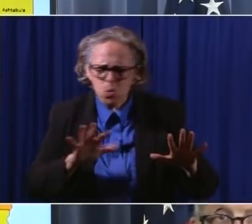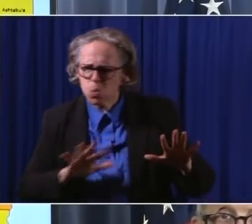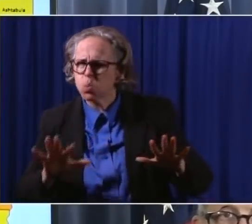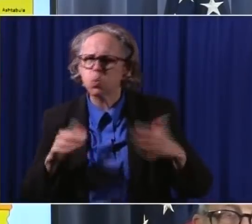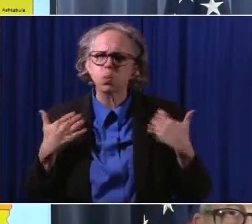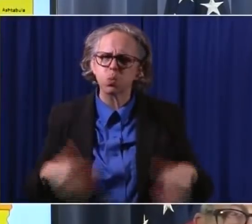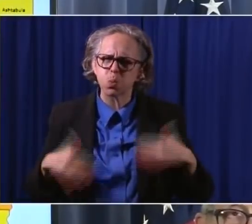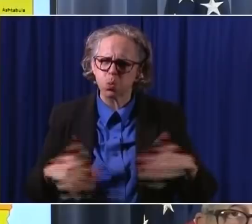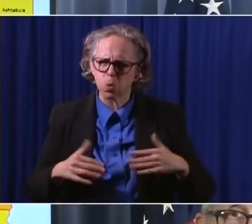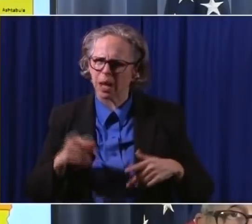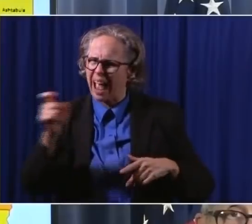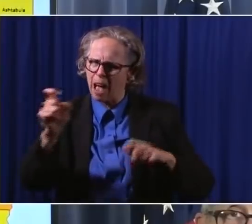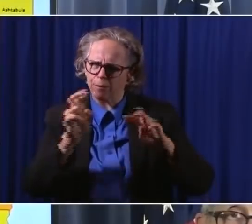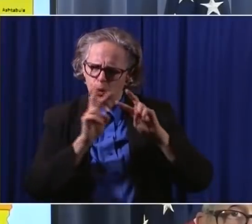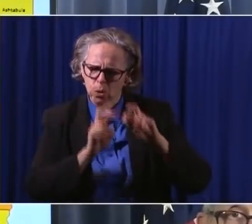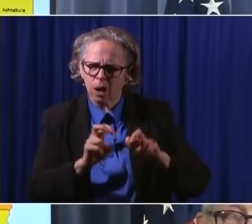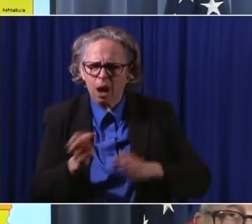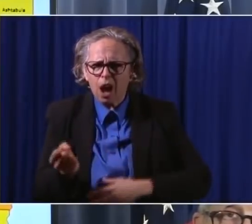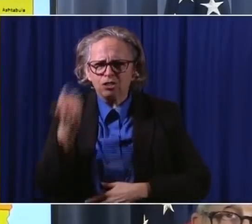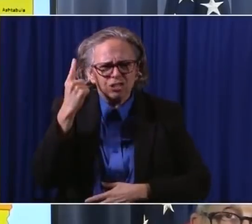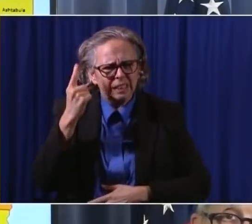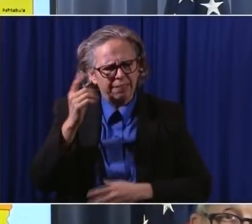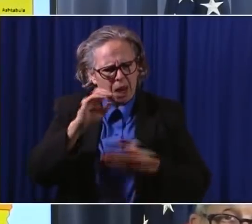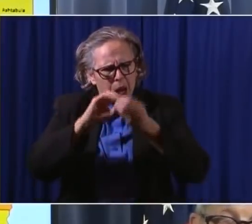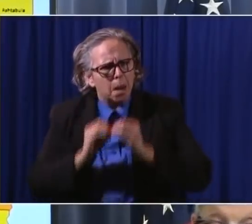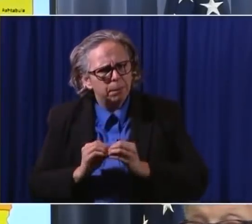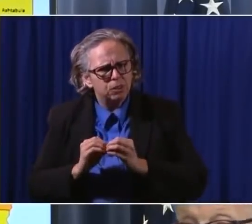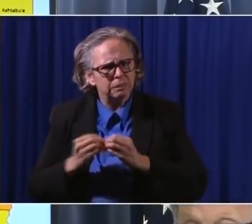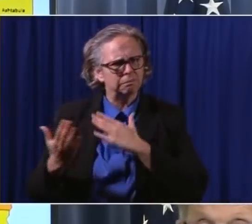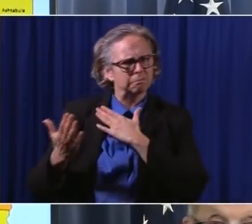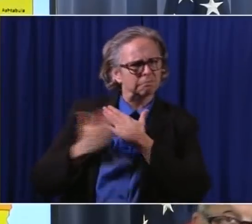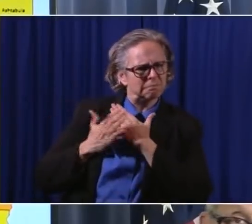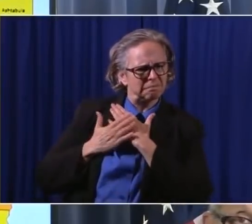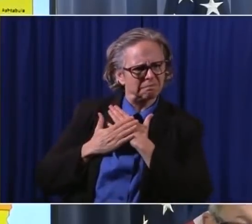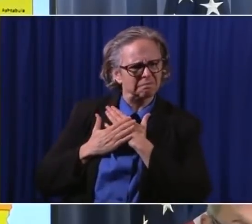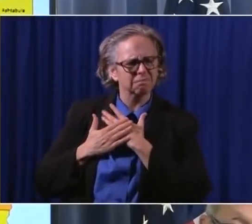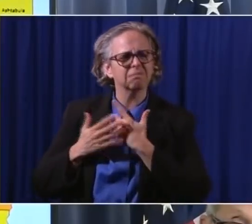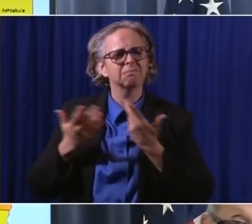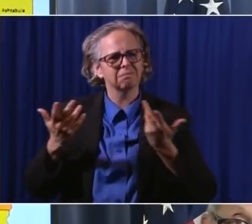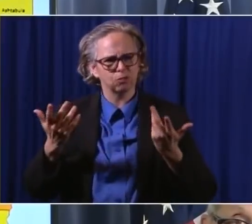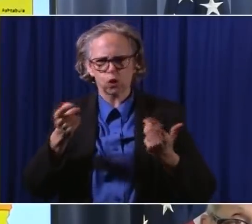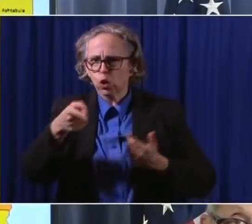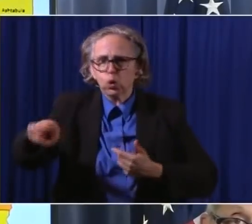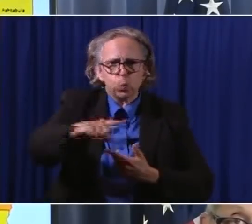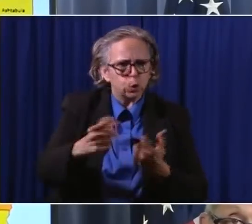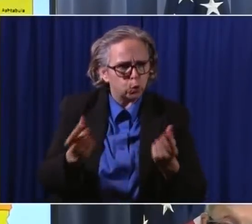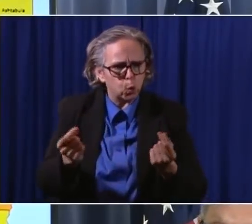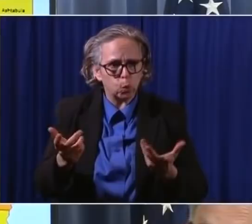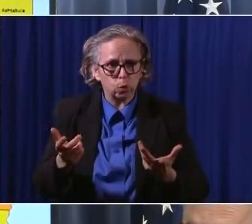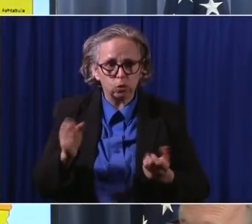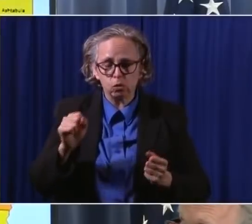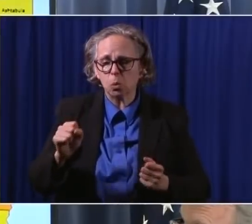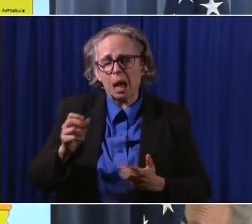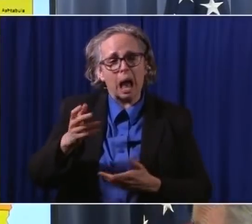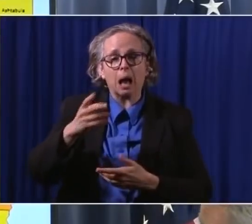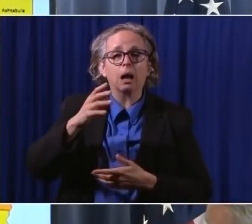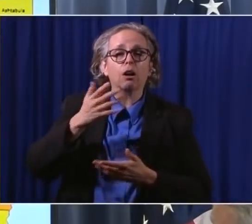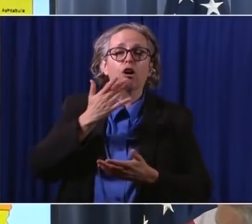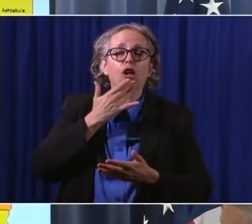LEVEL ALERT. I WOULD PUT EMPHASIS ON ALERT. IT'S TO ALERT PEOPLE TO WEAR THEIR COUNTY US AND GIVE THEM THE OPPORTUNITY TO REALLY UNDERSTAND THE DATA. THEY CAN